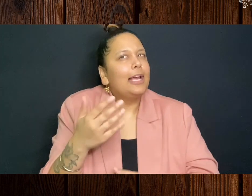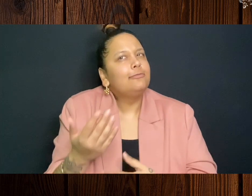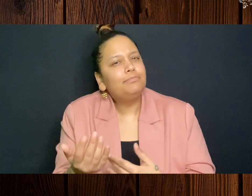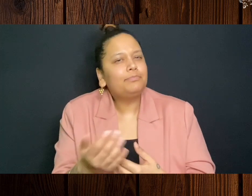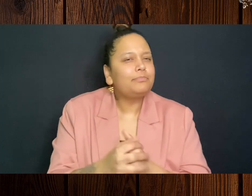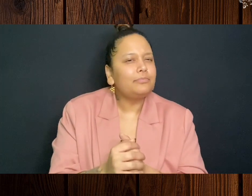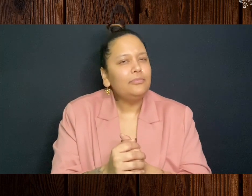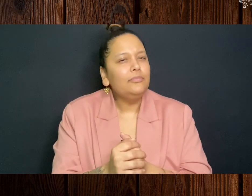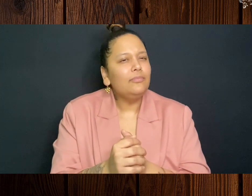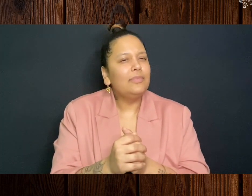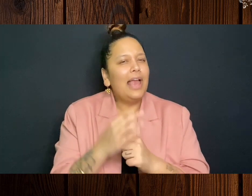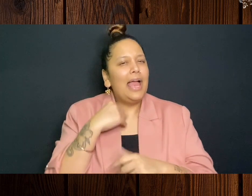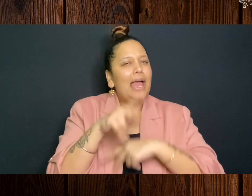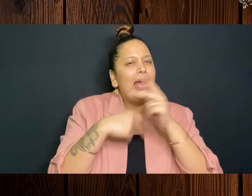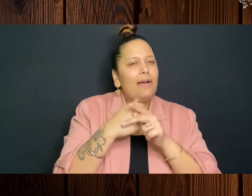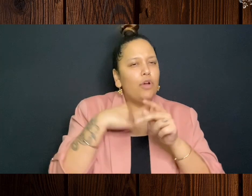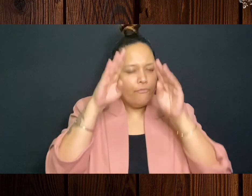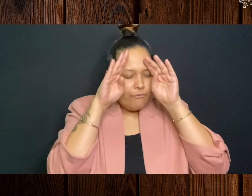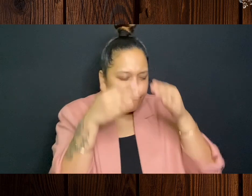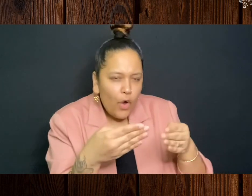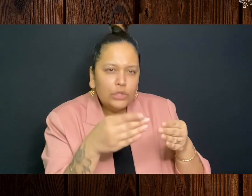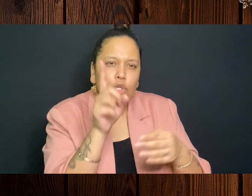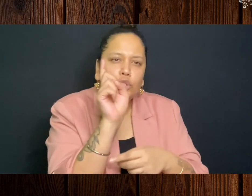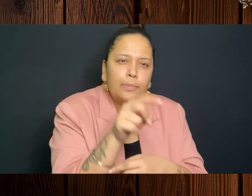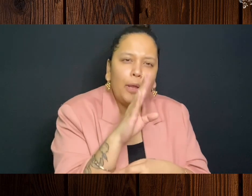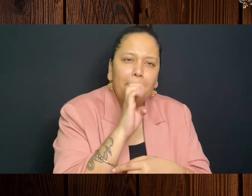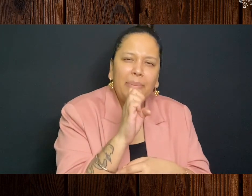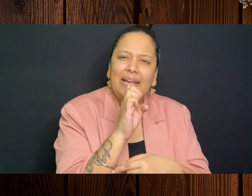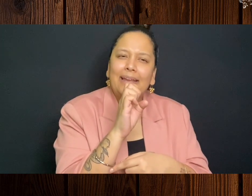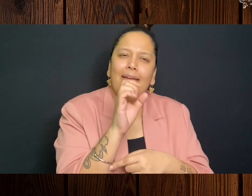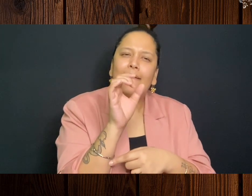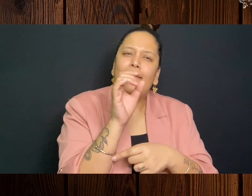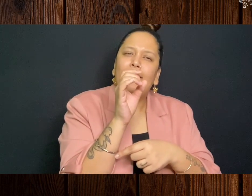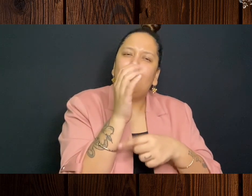we just kind of have to, like focus supposed to be freer than